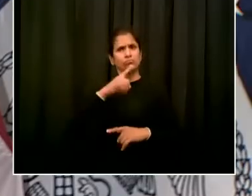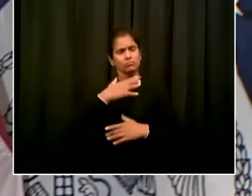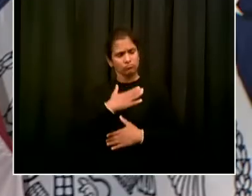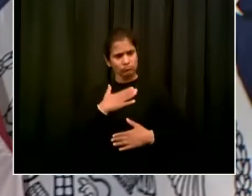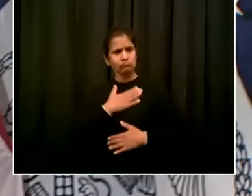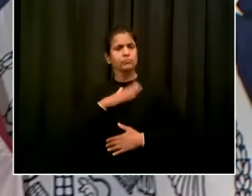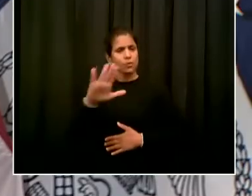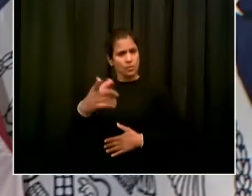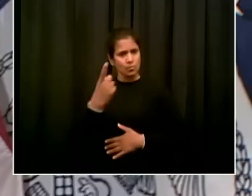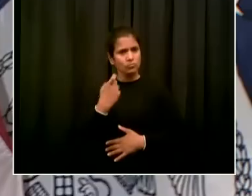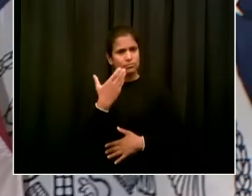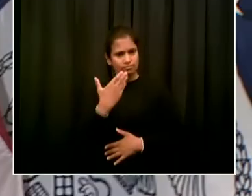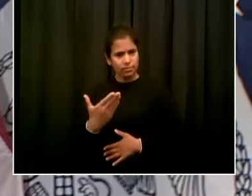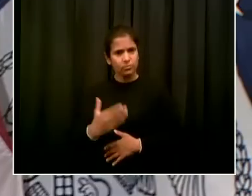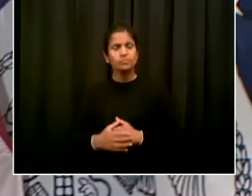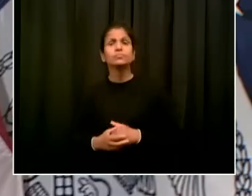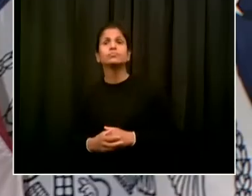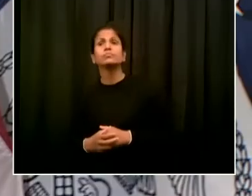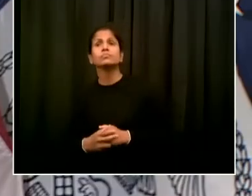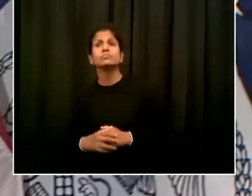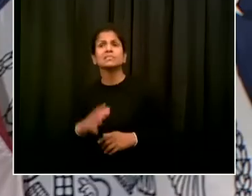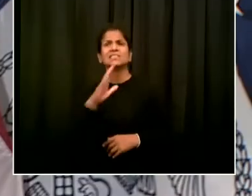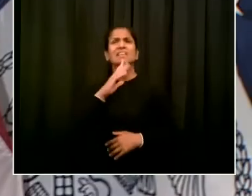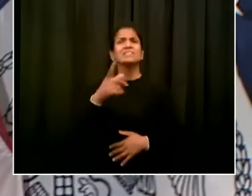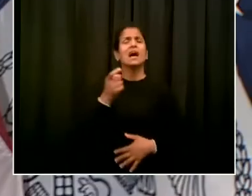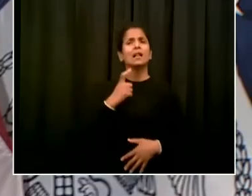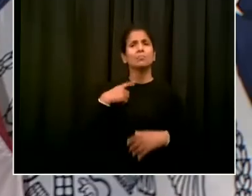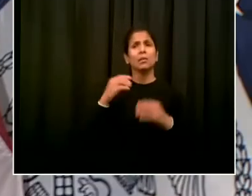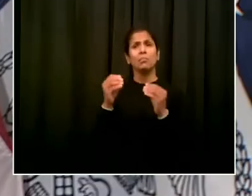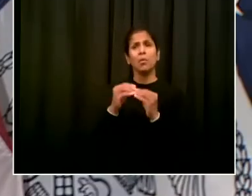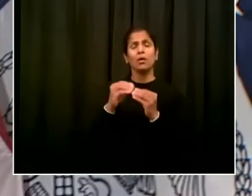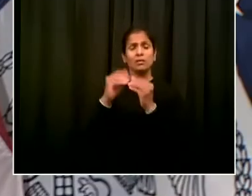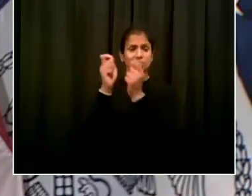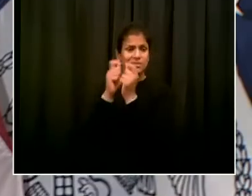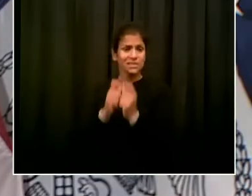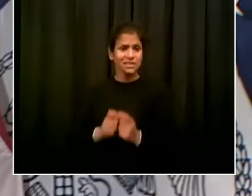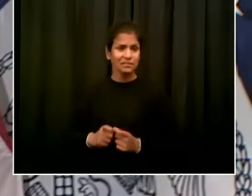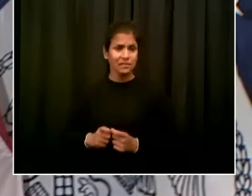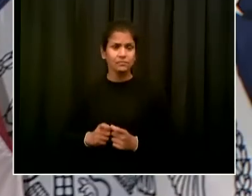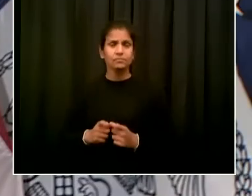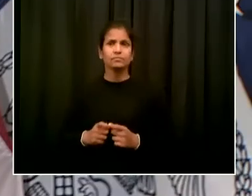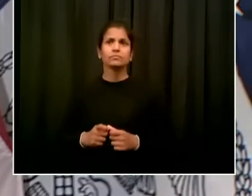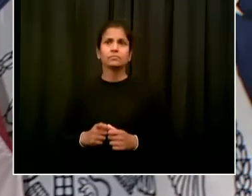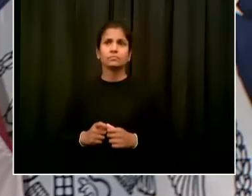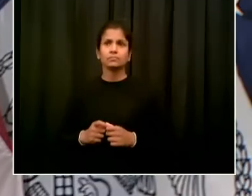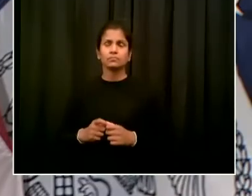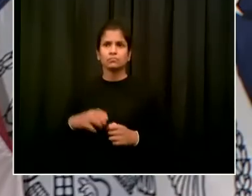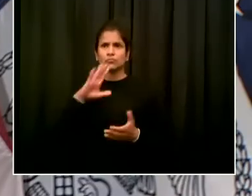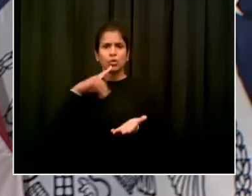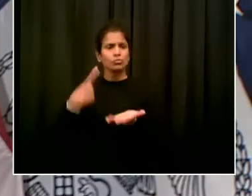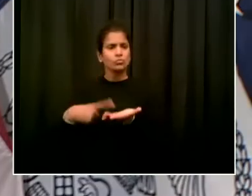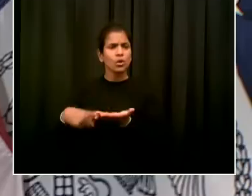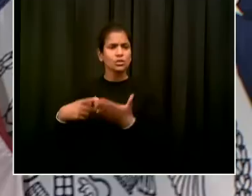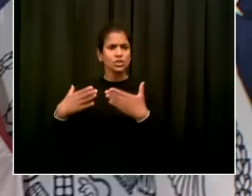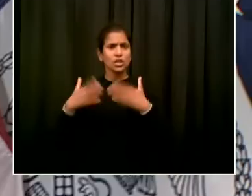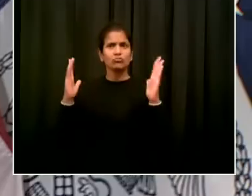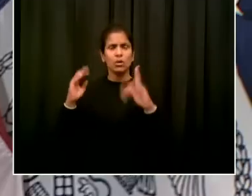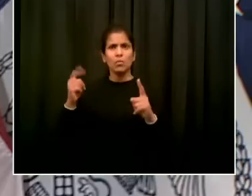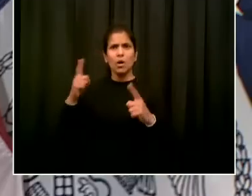I APPRECIATE THE QUESTION AND WHAT WOULD REALLY BE HELPFUL IS IF YOU COULD FOLLOW UP WITH OUR TEAM HERE AT CIITY HALL WITH ANY